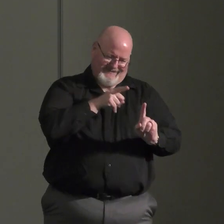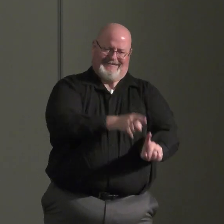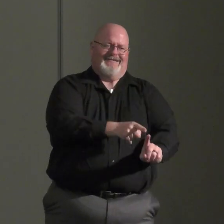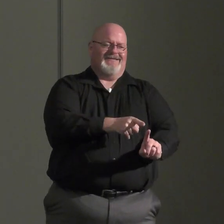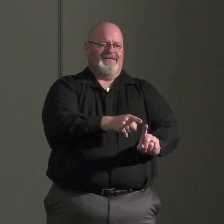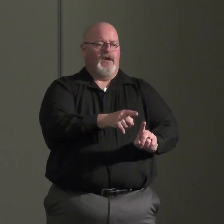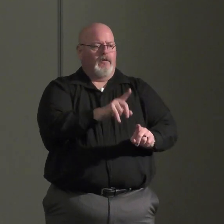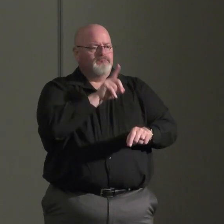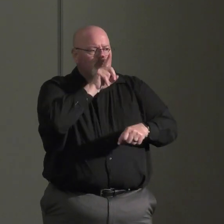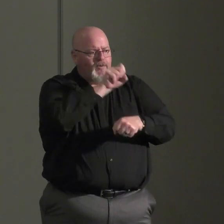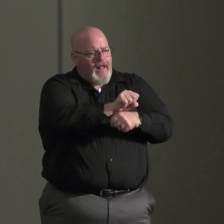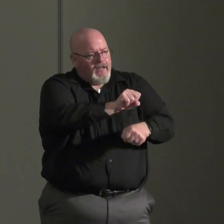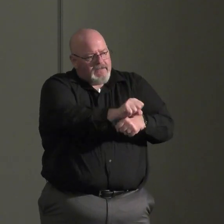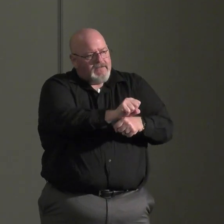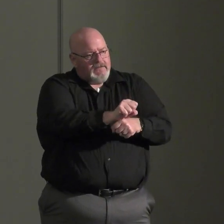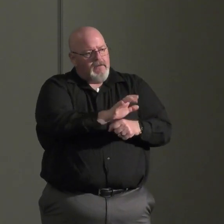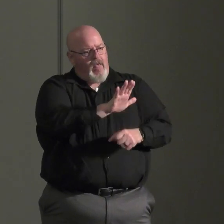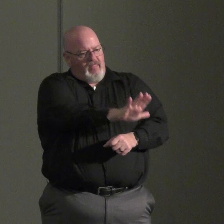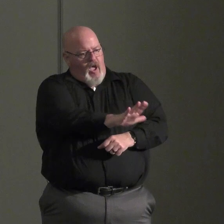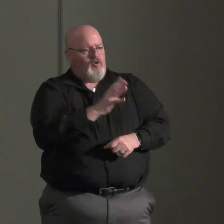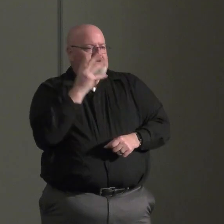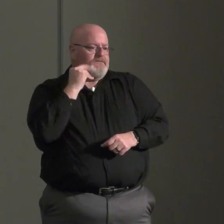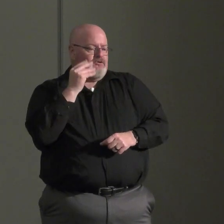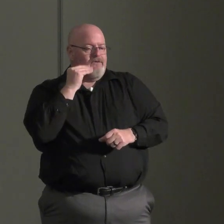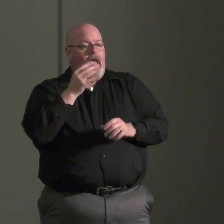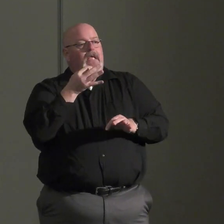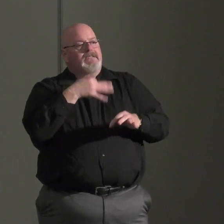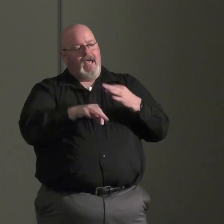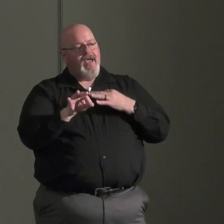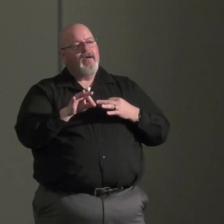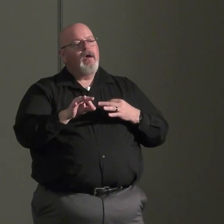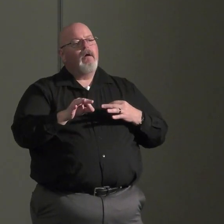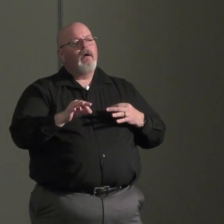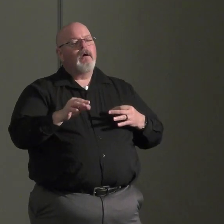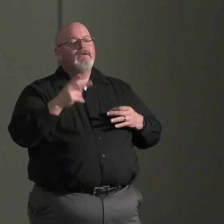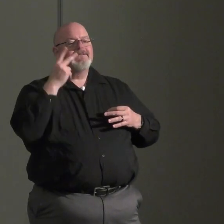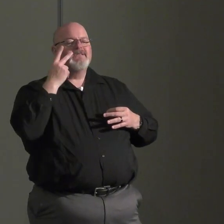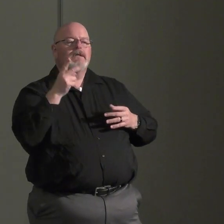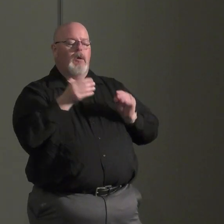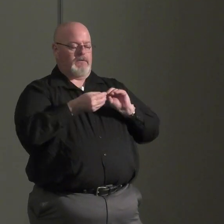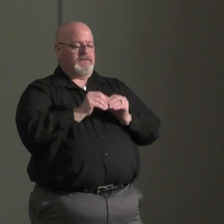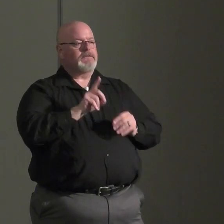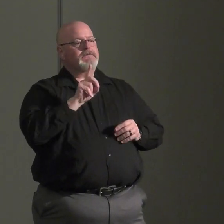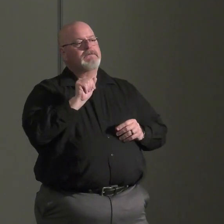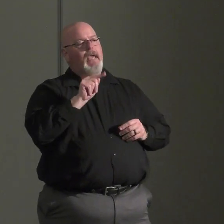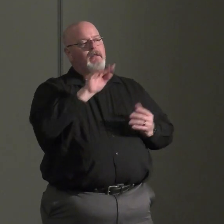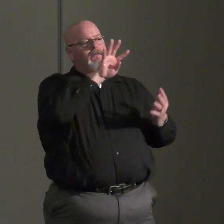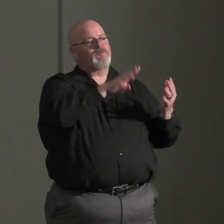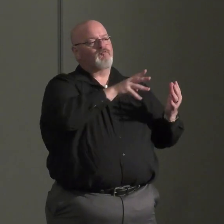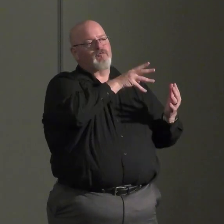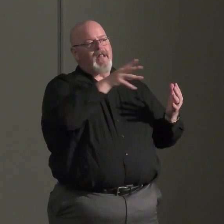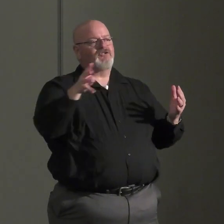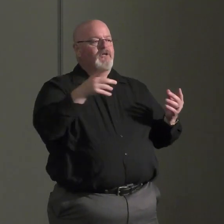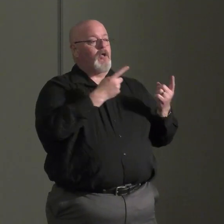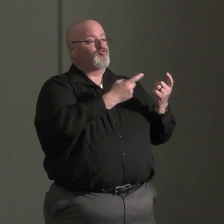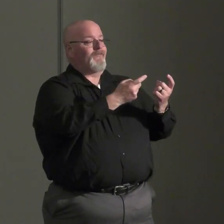the reality of their experiences rather than just seeing some data on a spreadsheet from a survey.